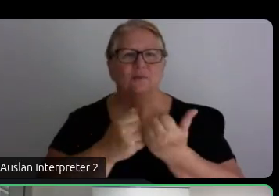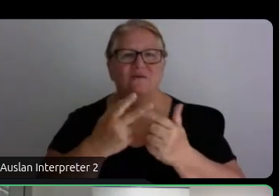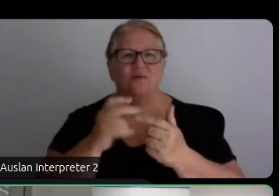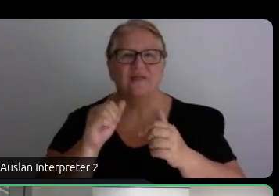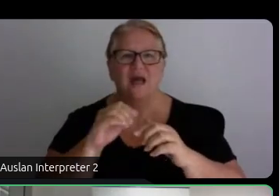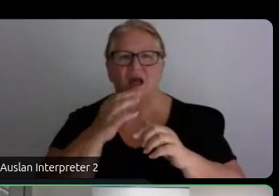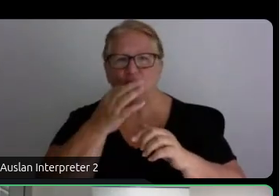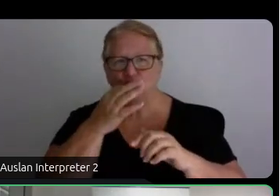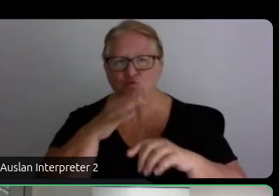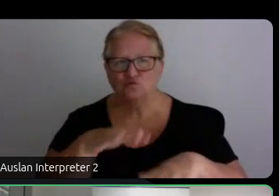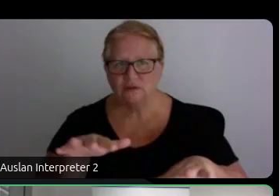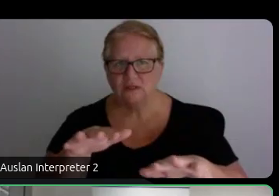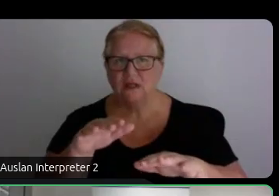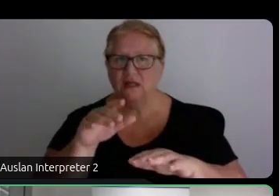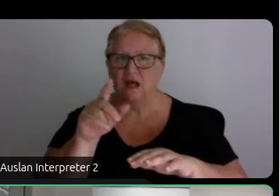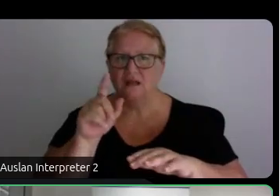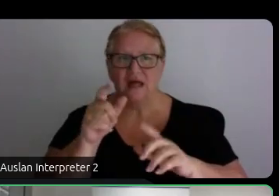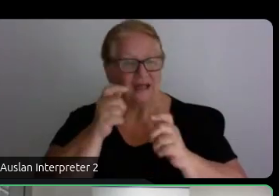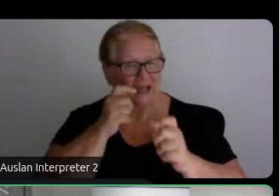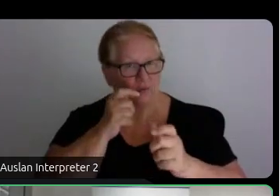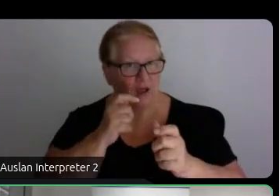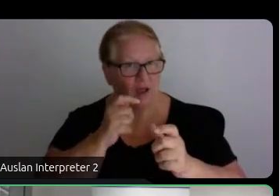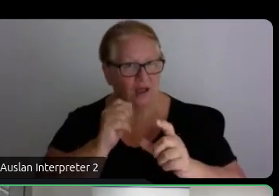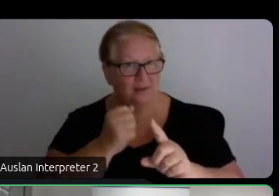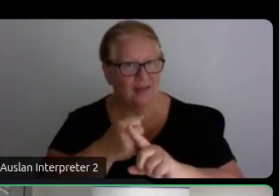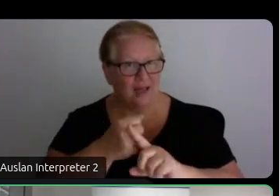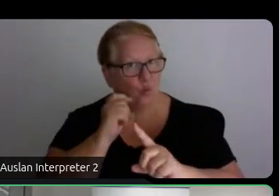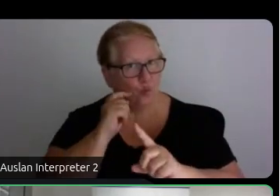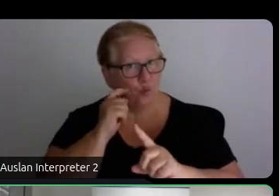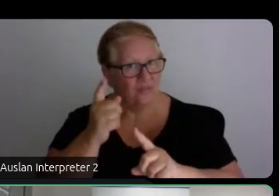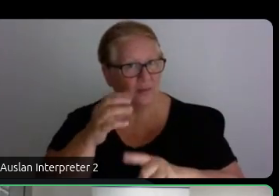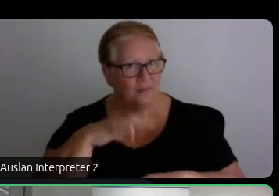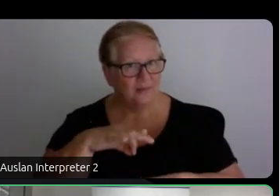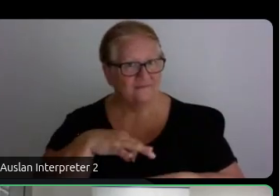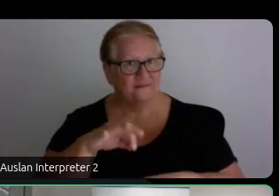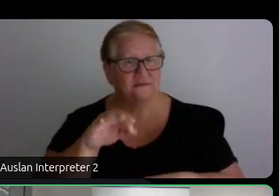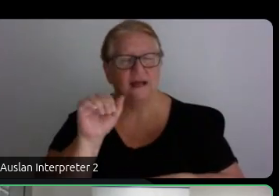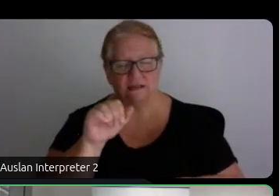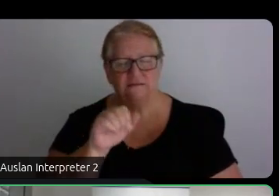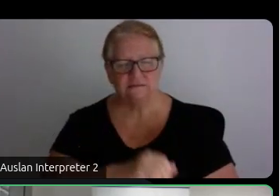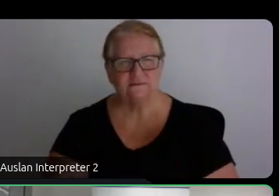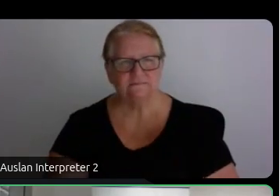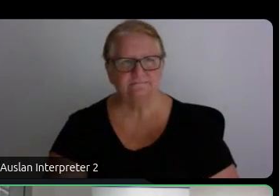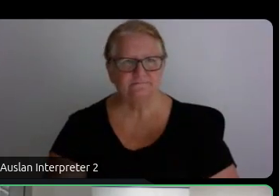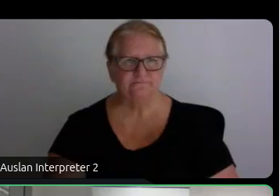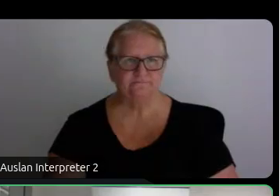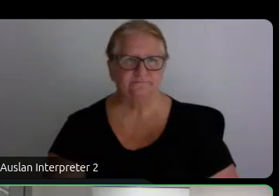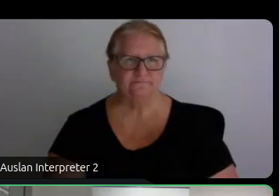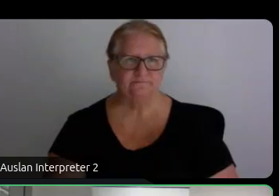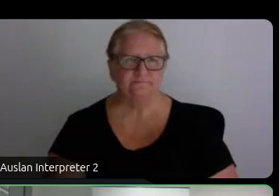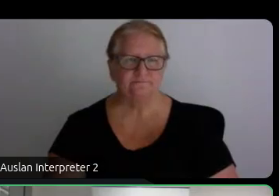would a carer impact statement also be beneficial? Yes, completely. Um when when you're looking at